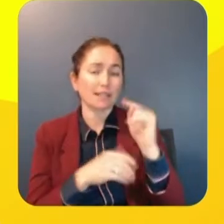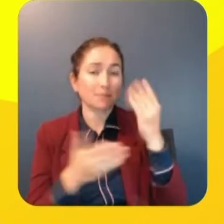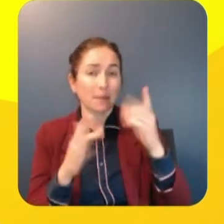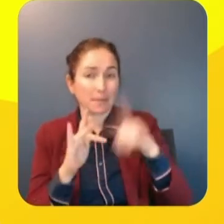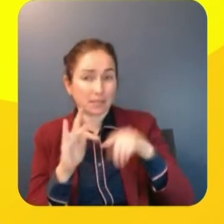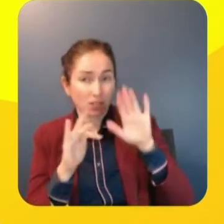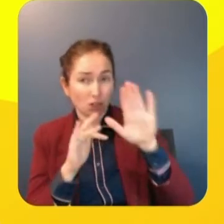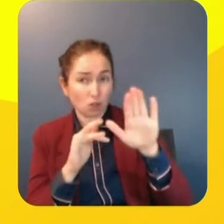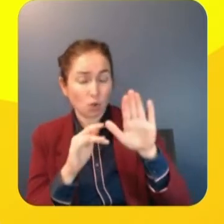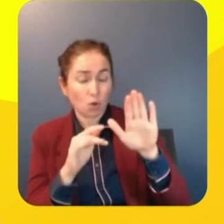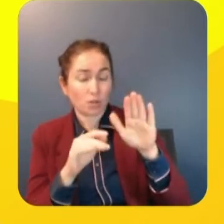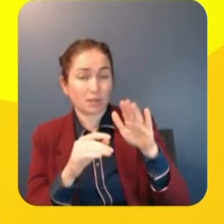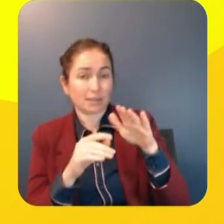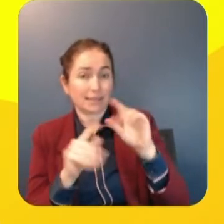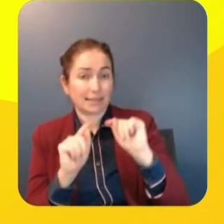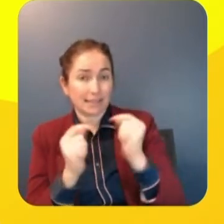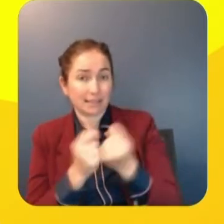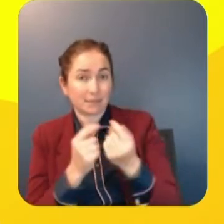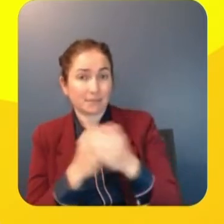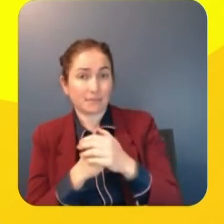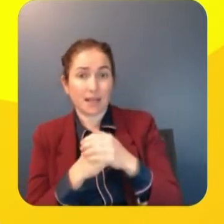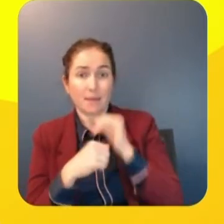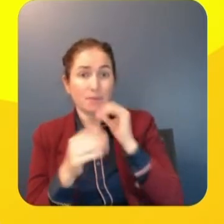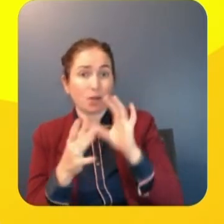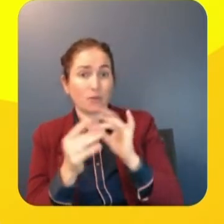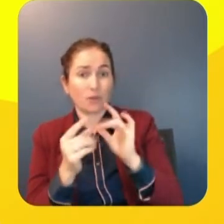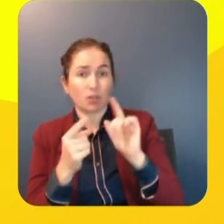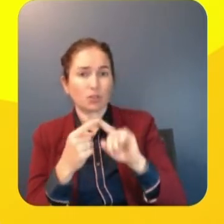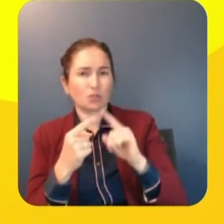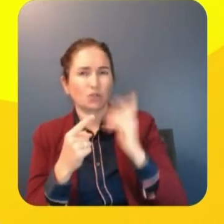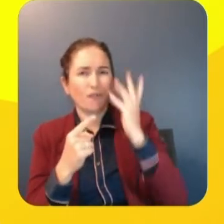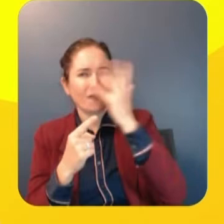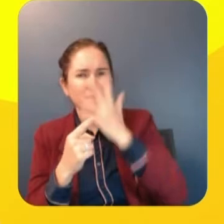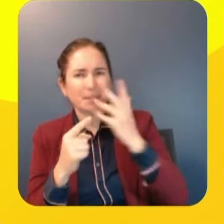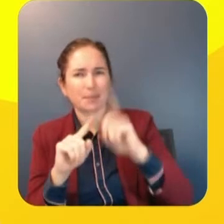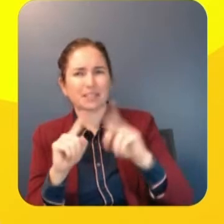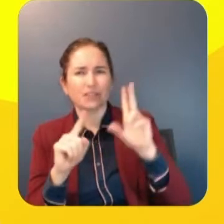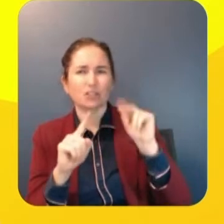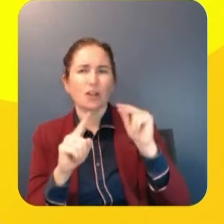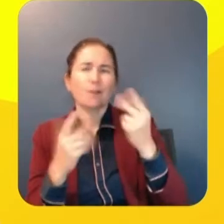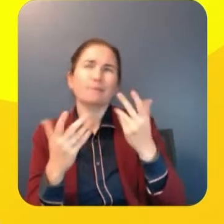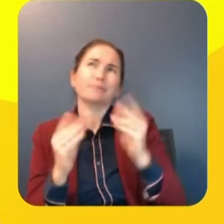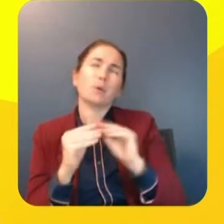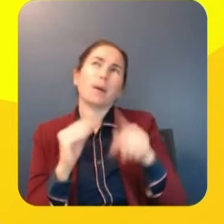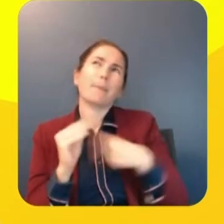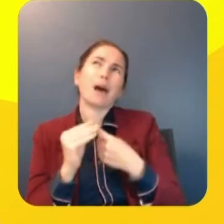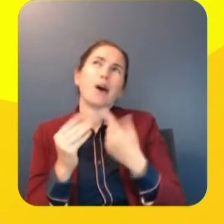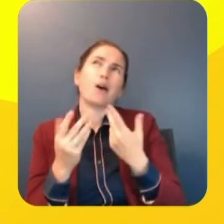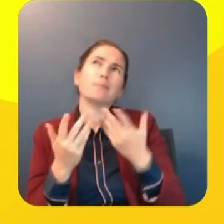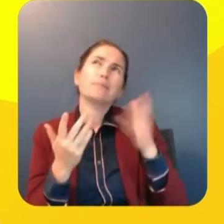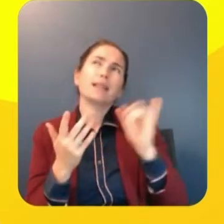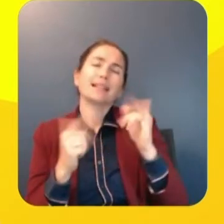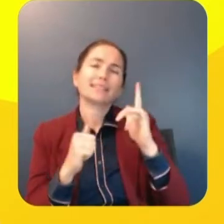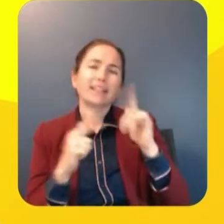And I'm not referring to visible differences. I think the questioner wants to know more about diversifying the team with people that might